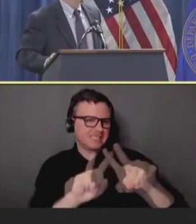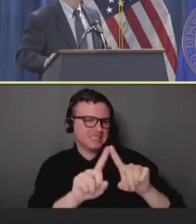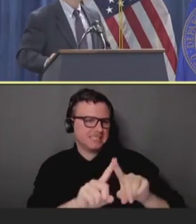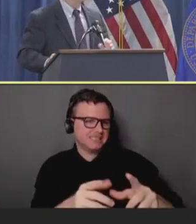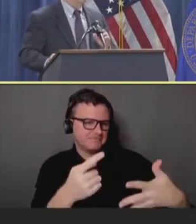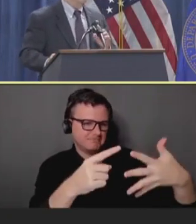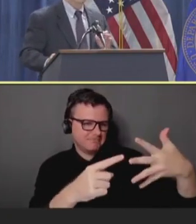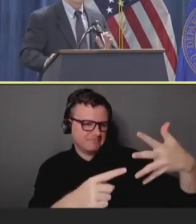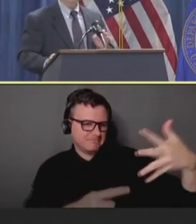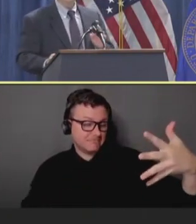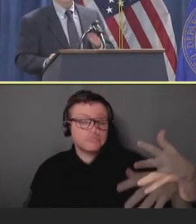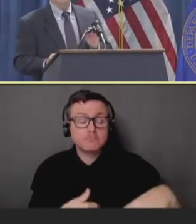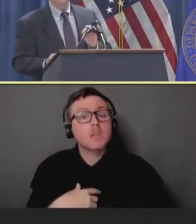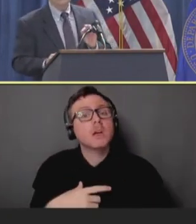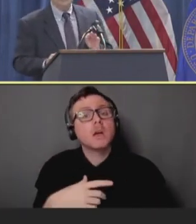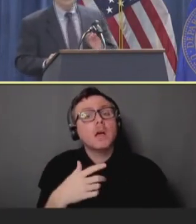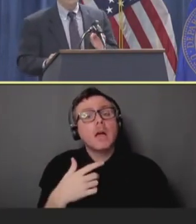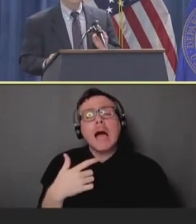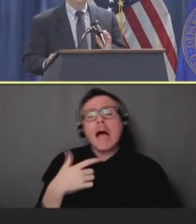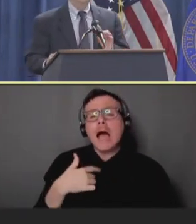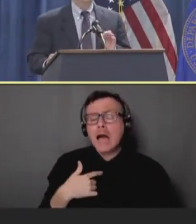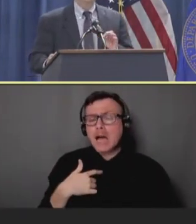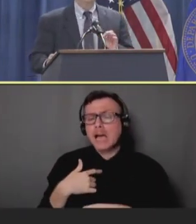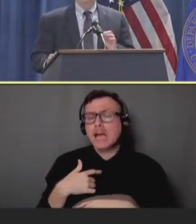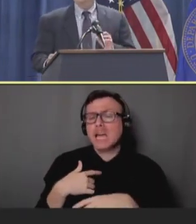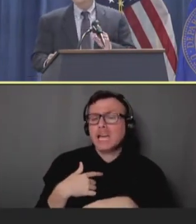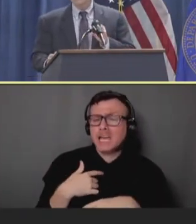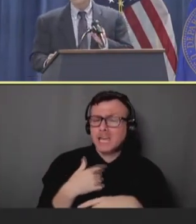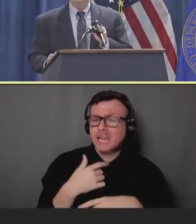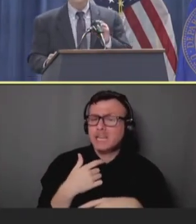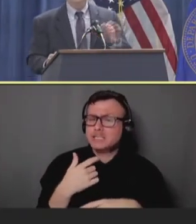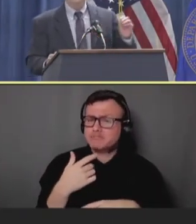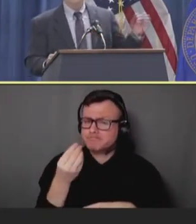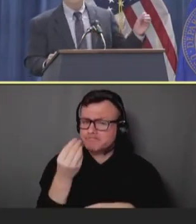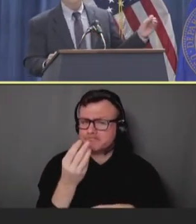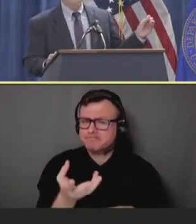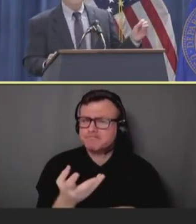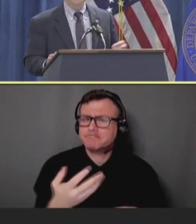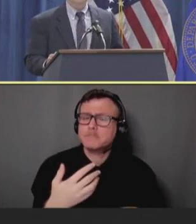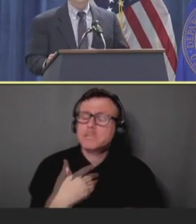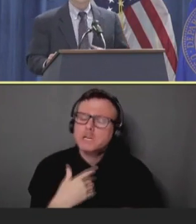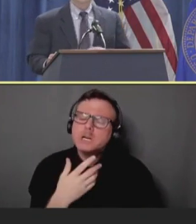And what I would say to you is that there's some truth to this.